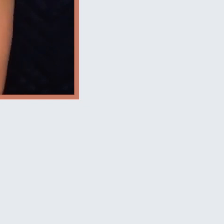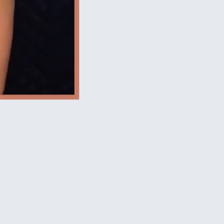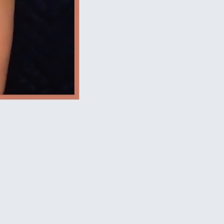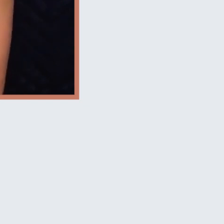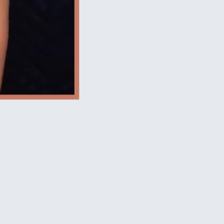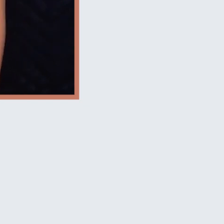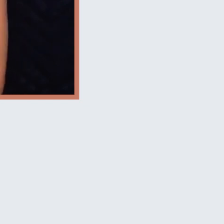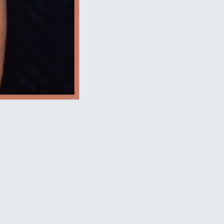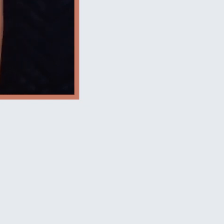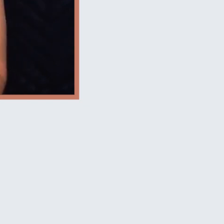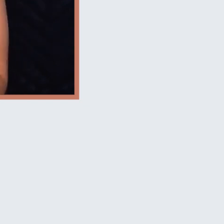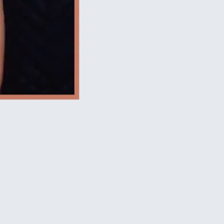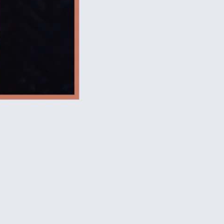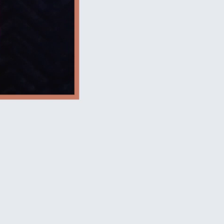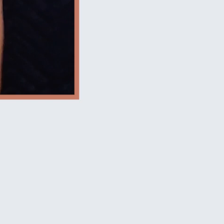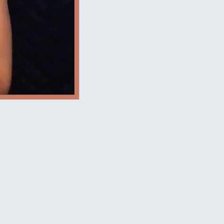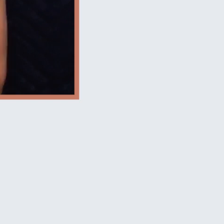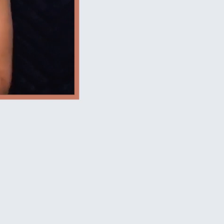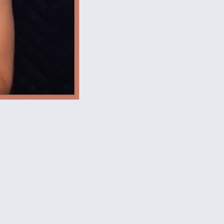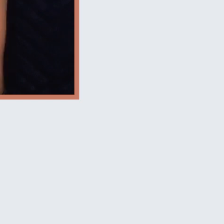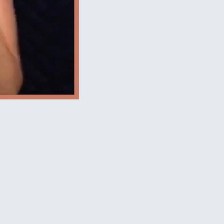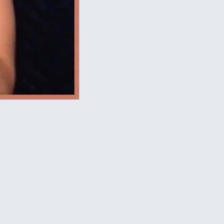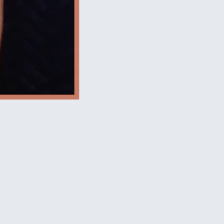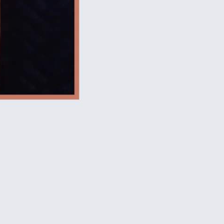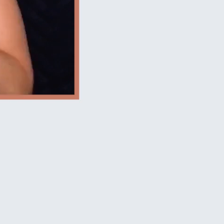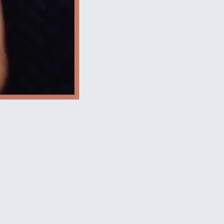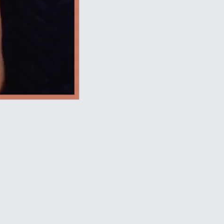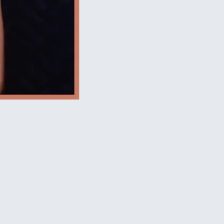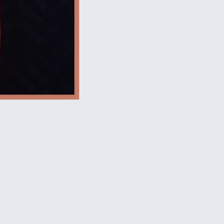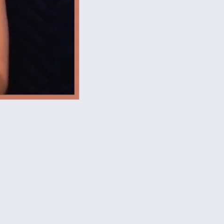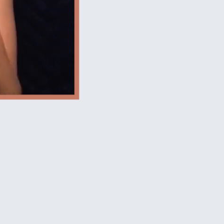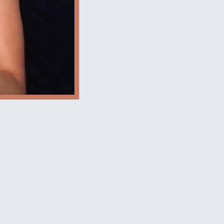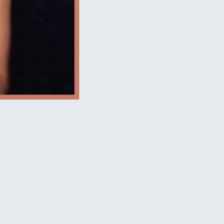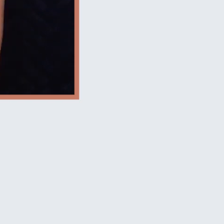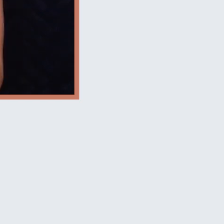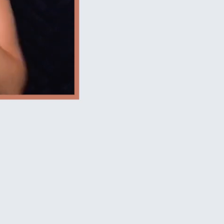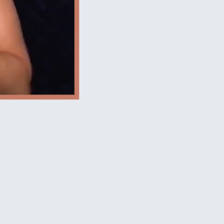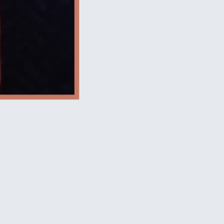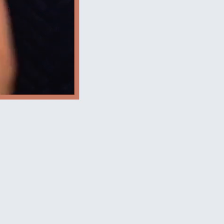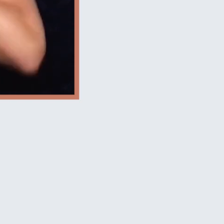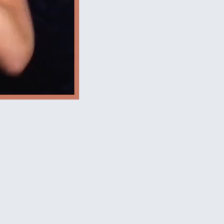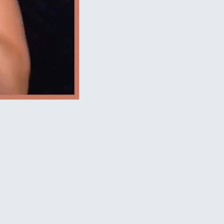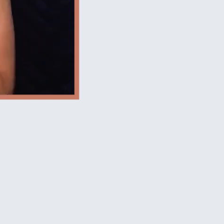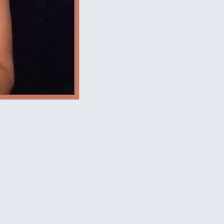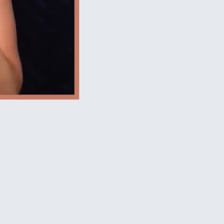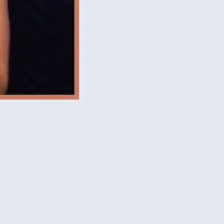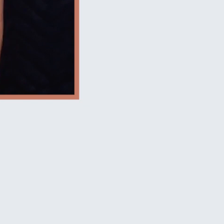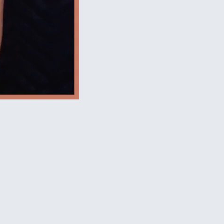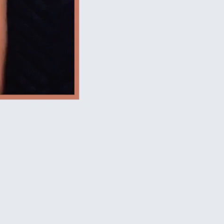and that spoke so profoundly to us, and it makes sense, and it shows the authenticity that needs to happen behind the scenes